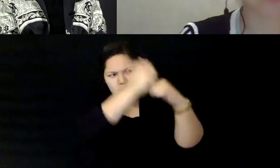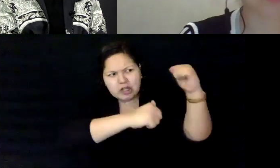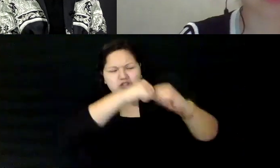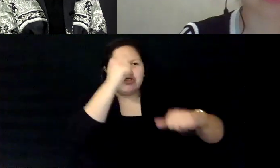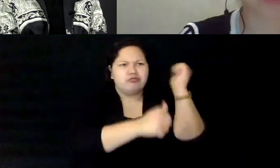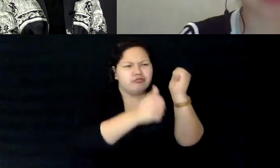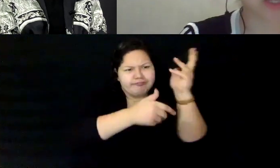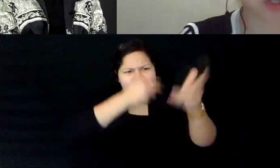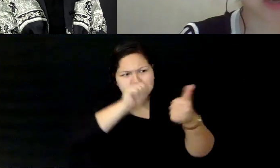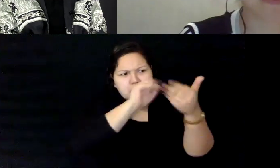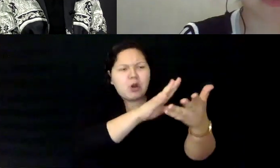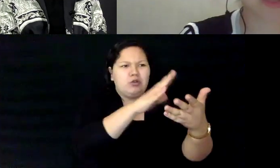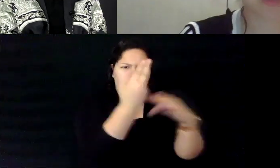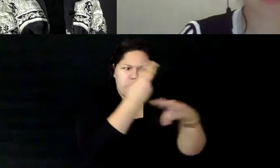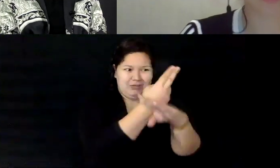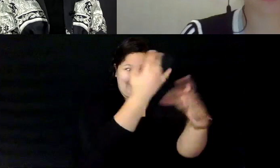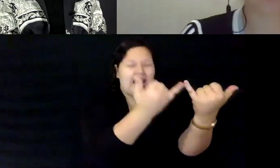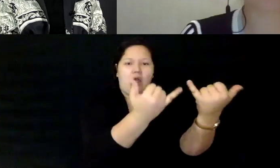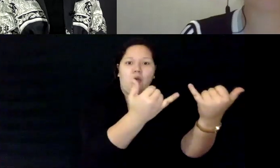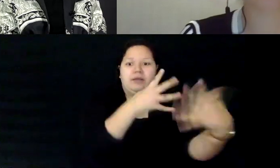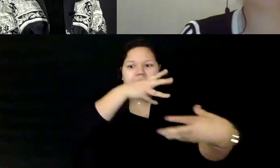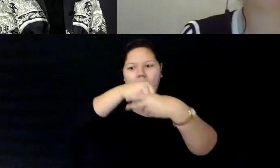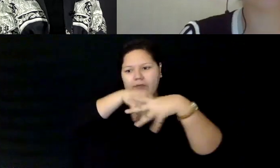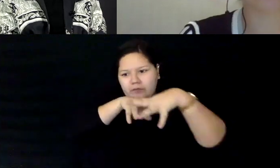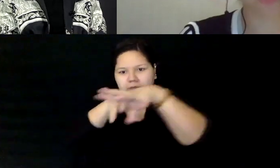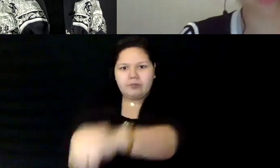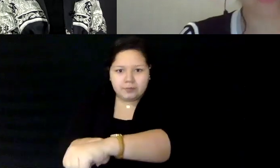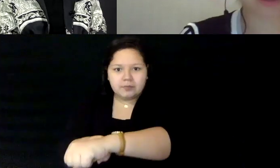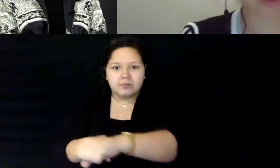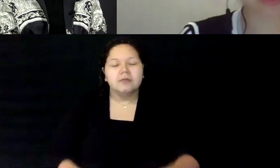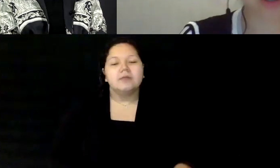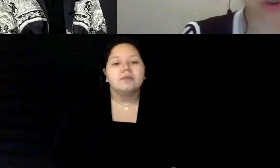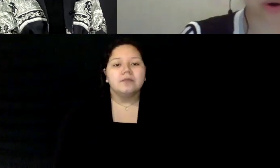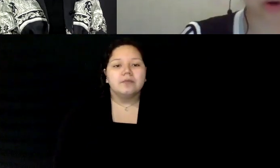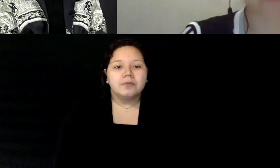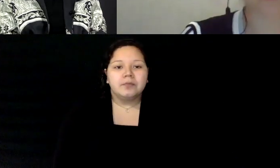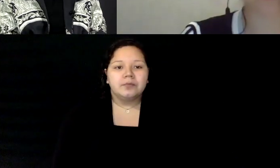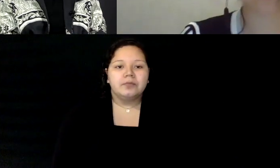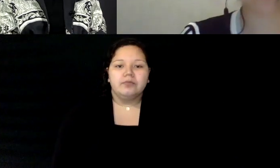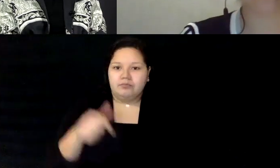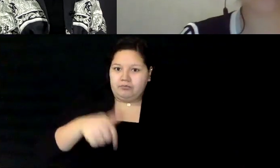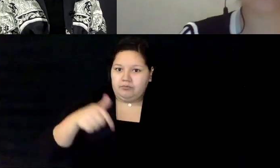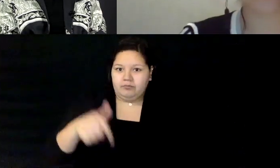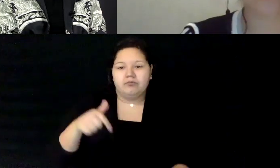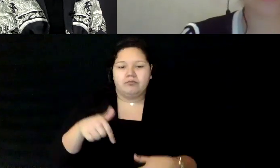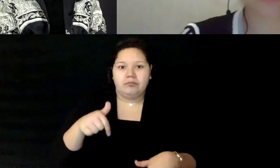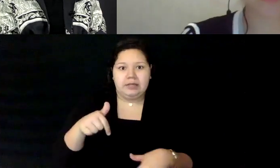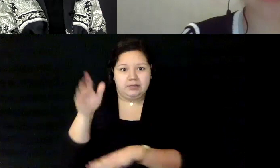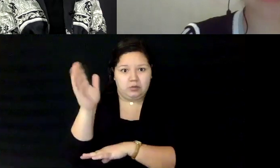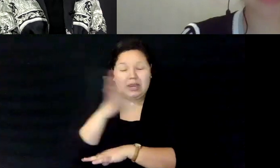we're currently engaged in. This talk, and Digital Carnival as a whole, is using equipment and high